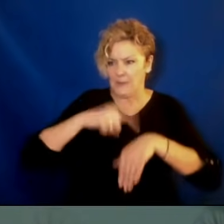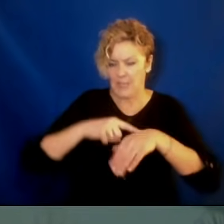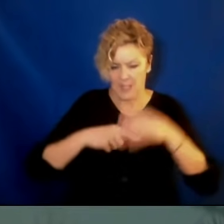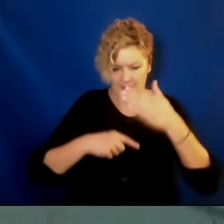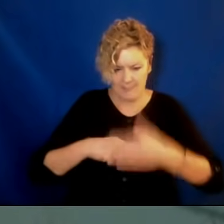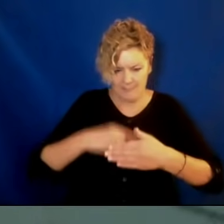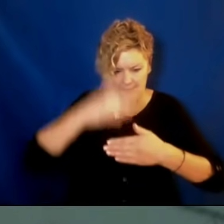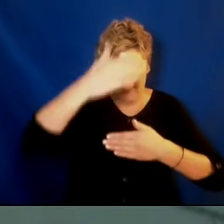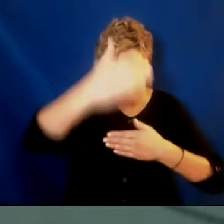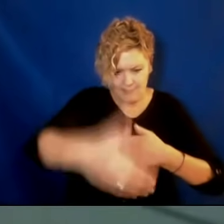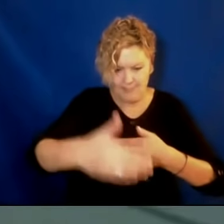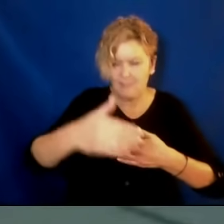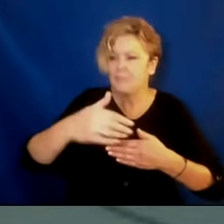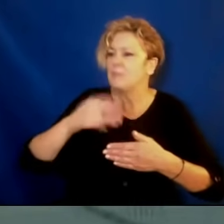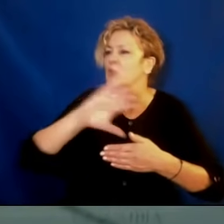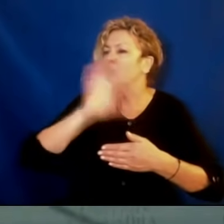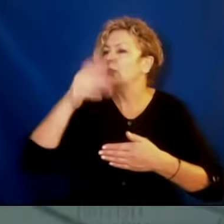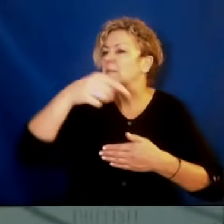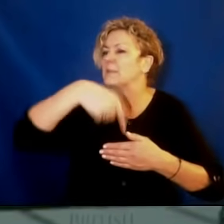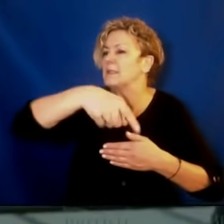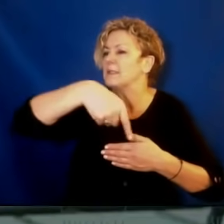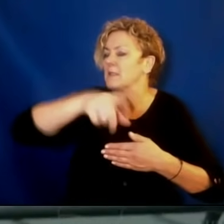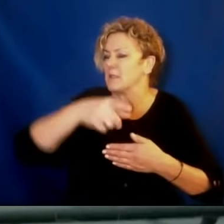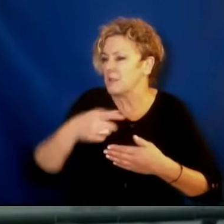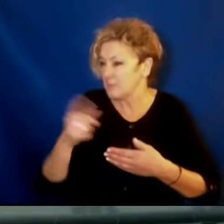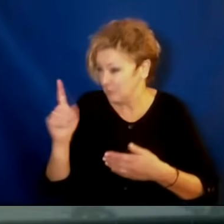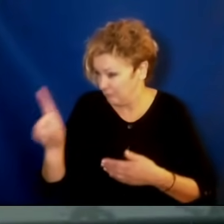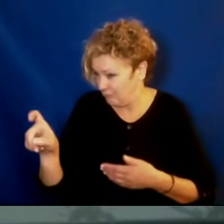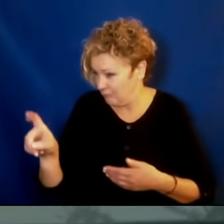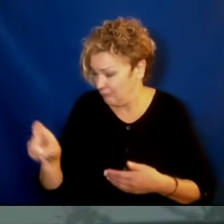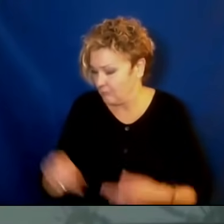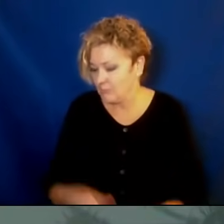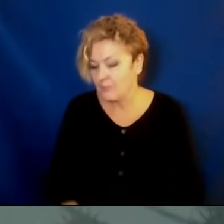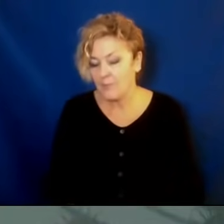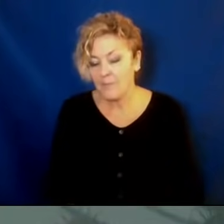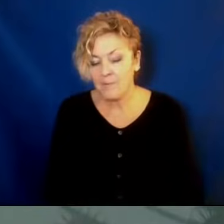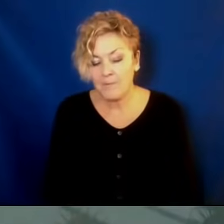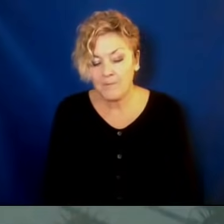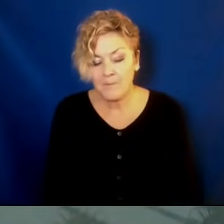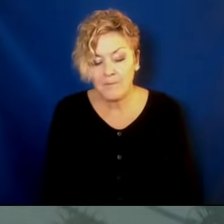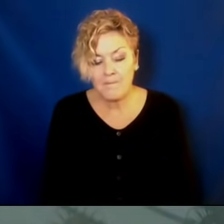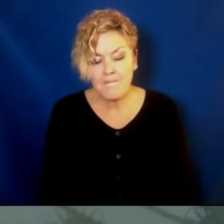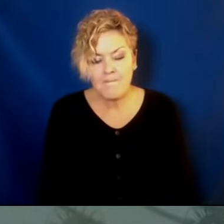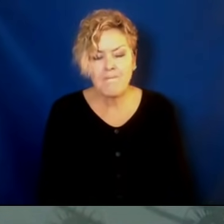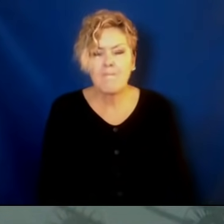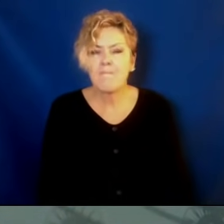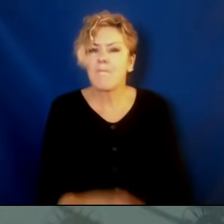Minister, you are already warning predict British Columbians prepare for virtual holiday celebrations in November and December is